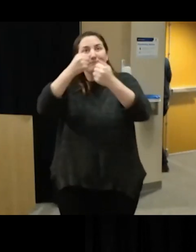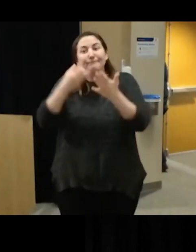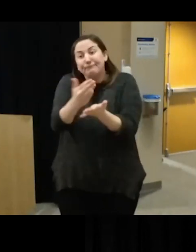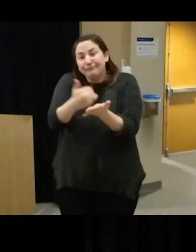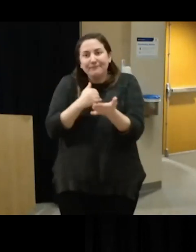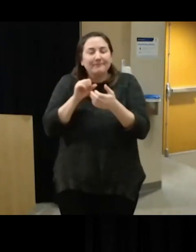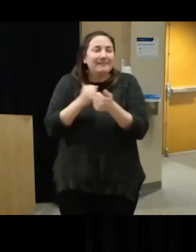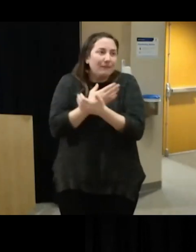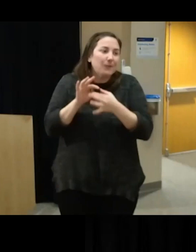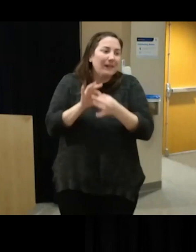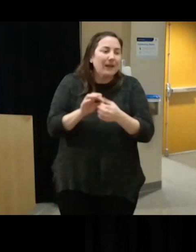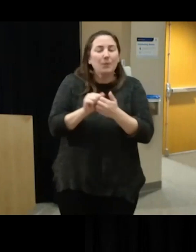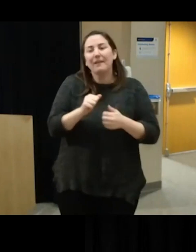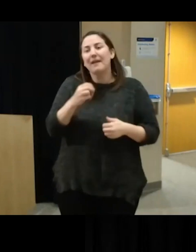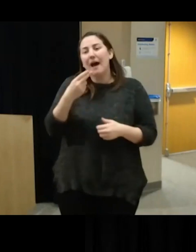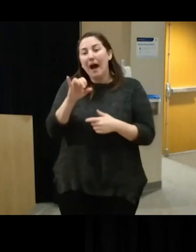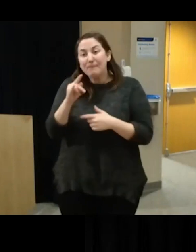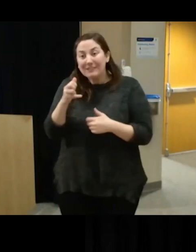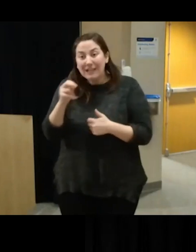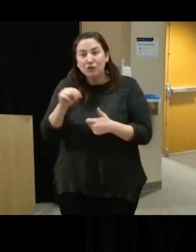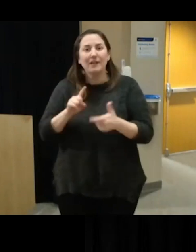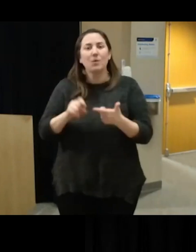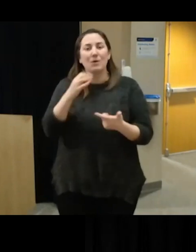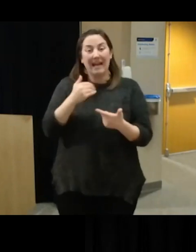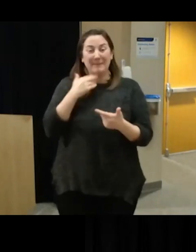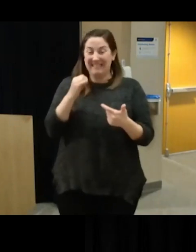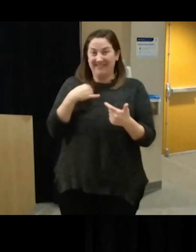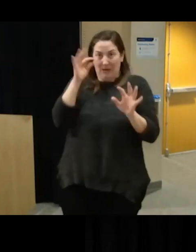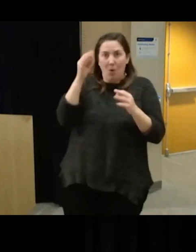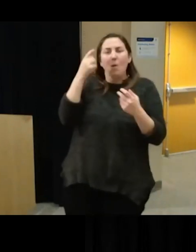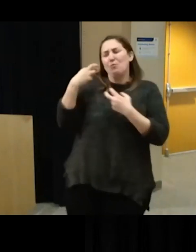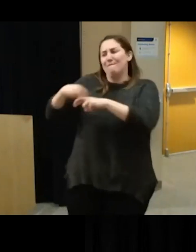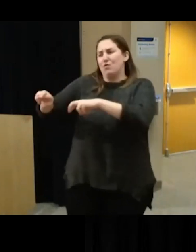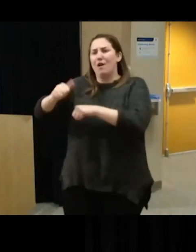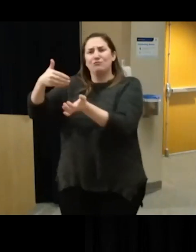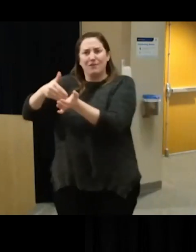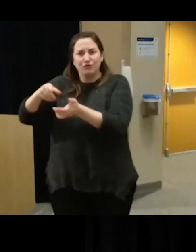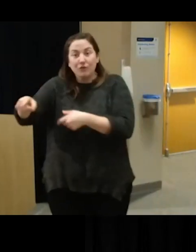and hypertension treatment, then we need to refer but I think we should be the ones to orchestrate